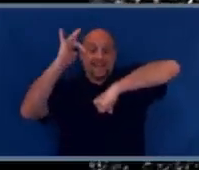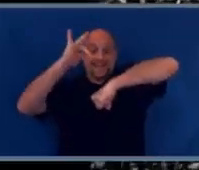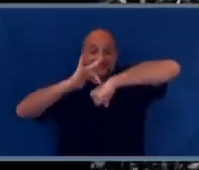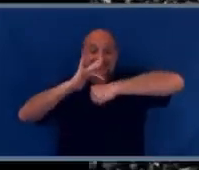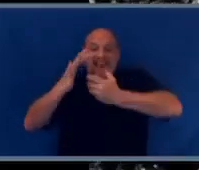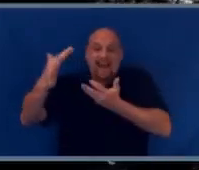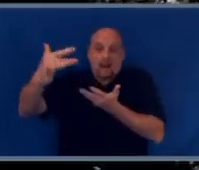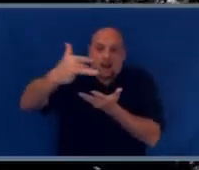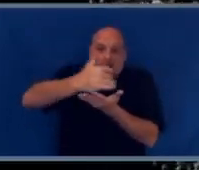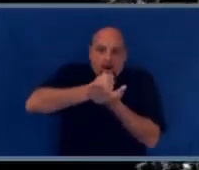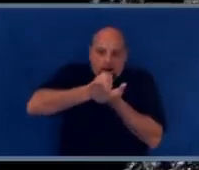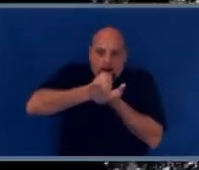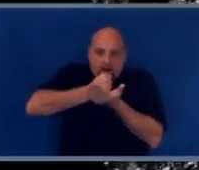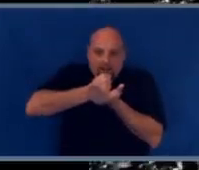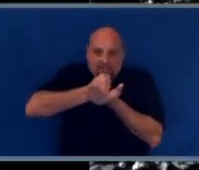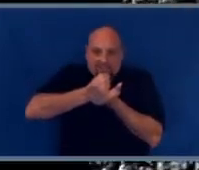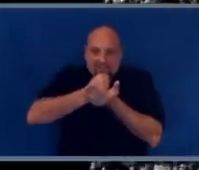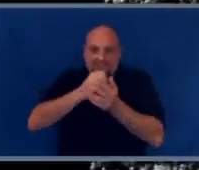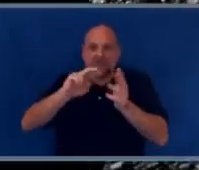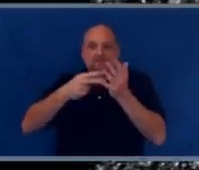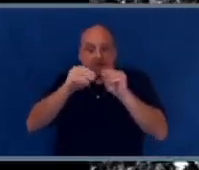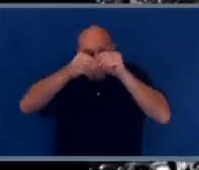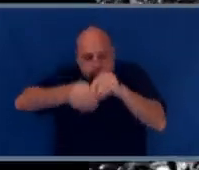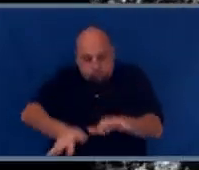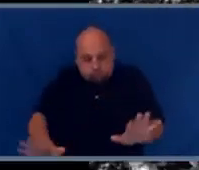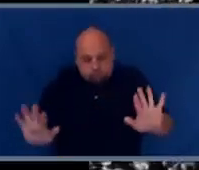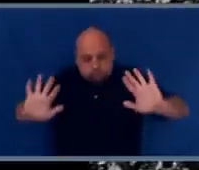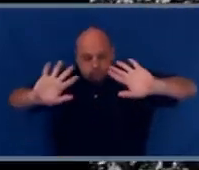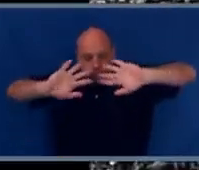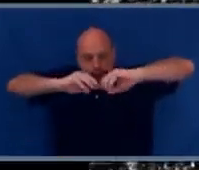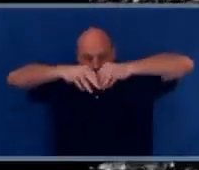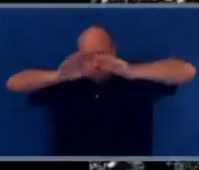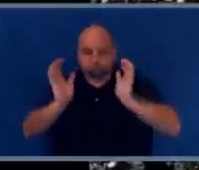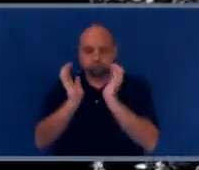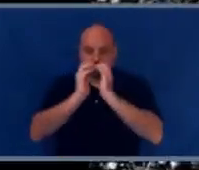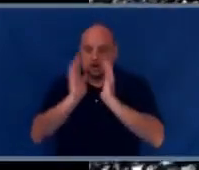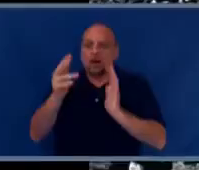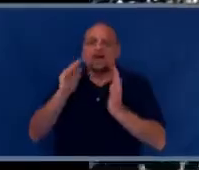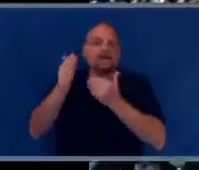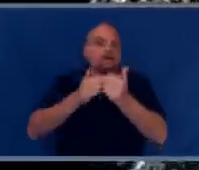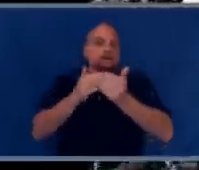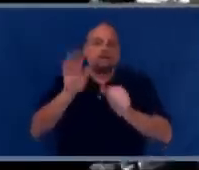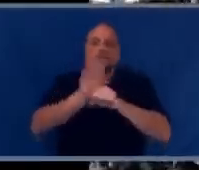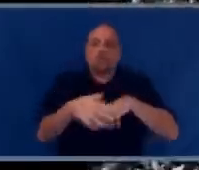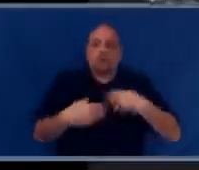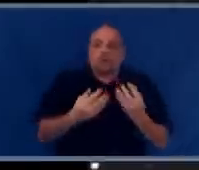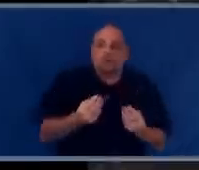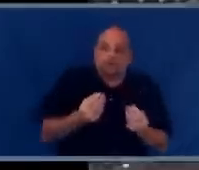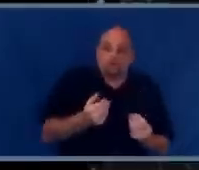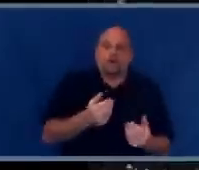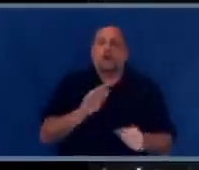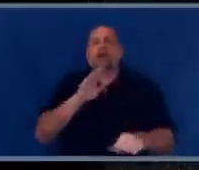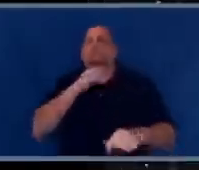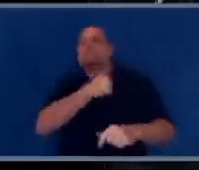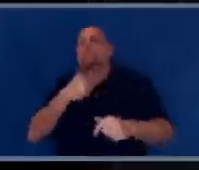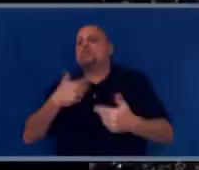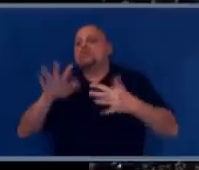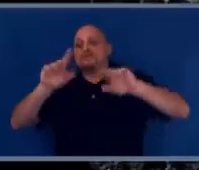YOU DON'T KNOW - WE HAVE DONE